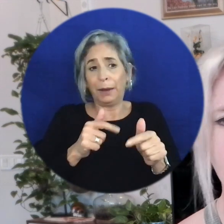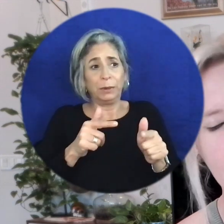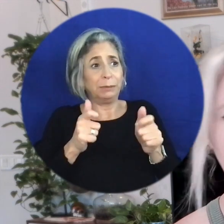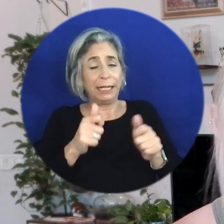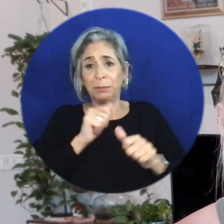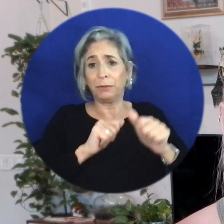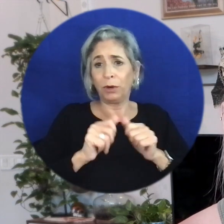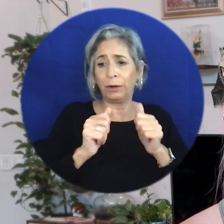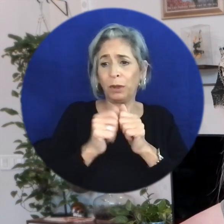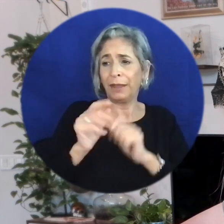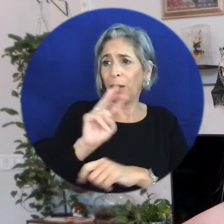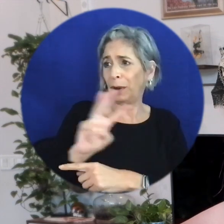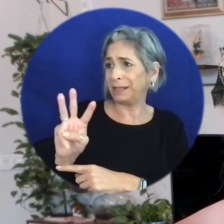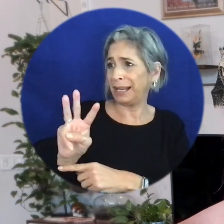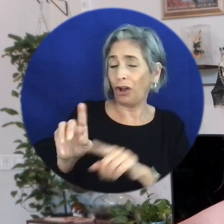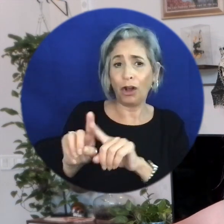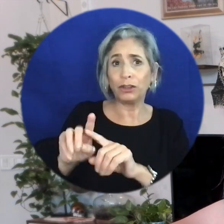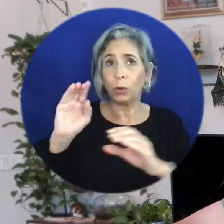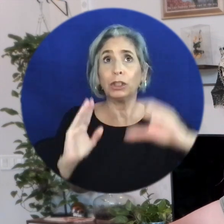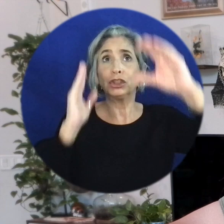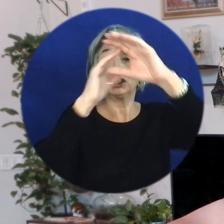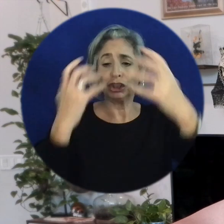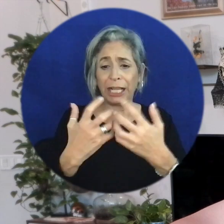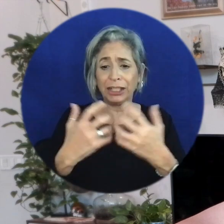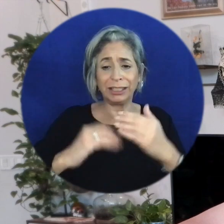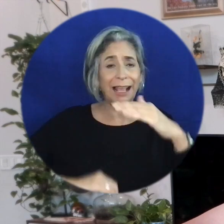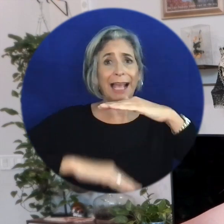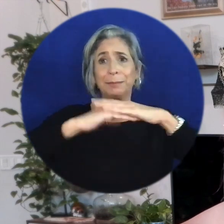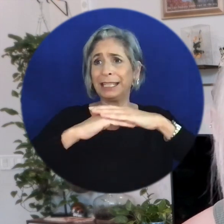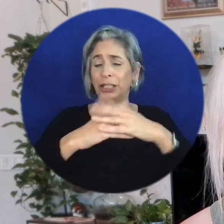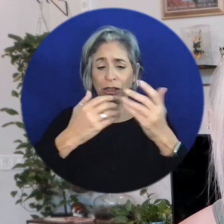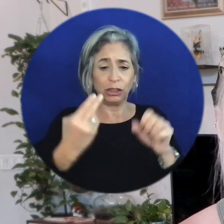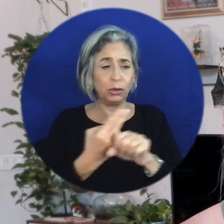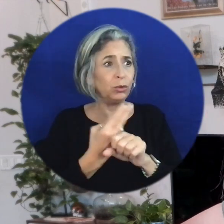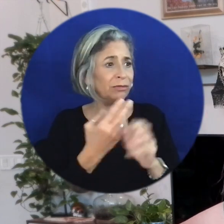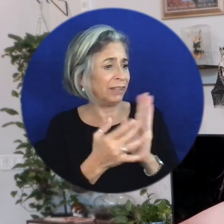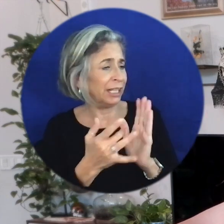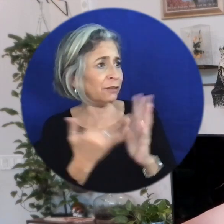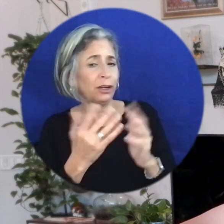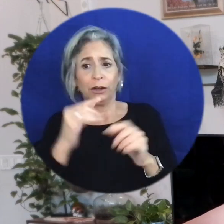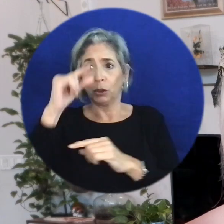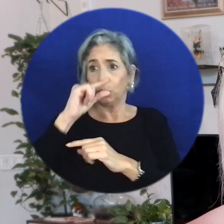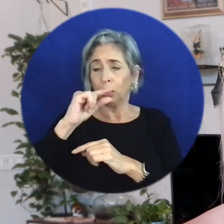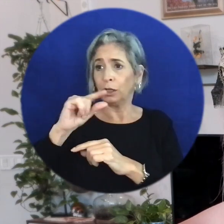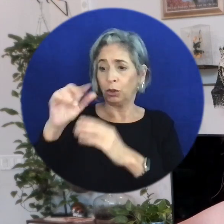and performance of our website, along with search engine optimization that could give us an advantage in Google result ranking.